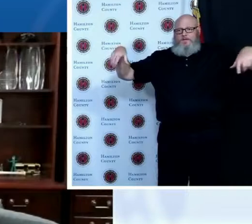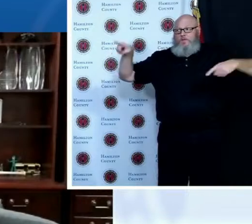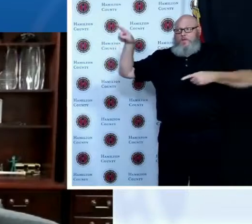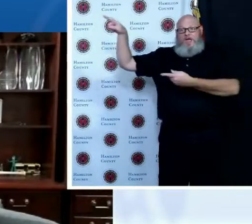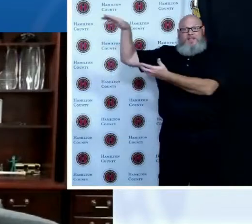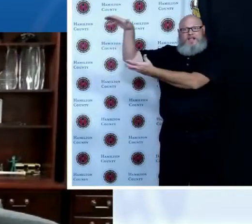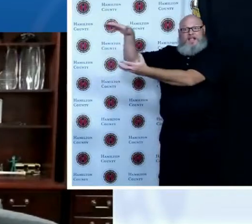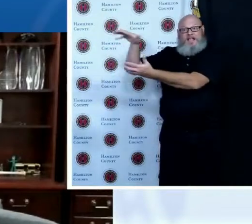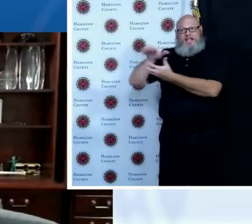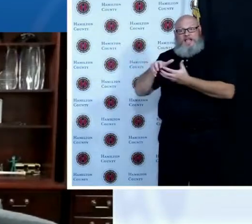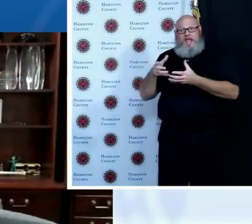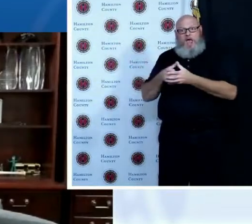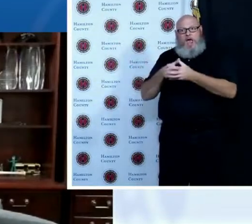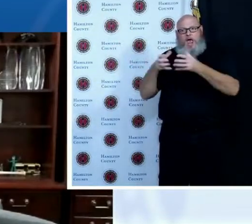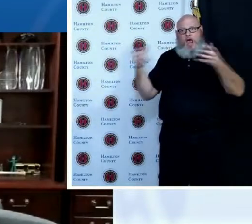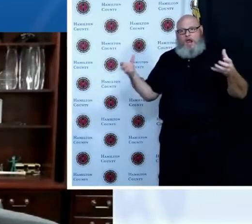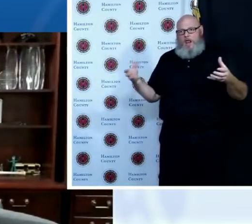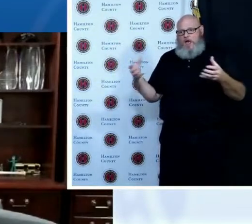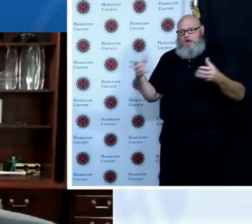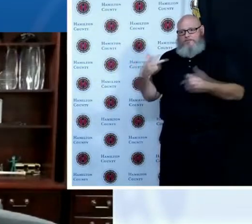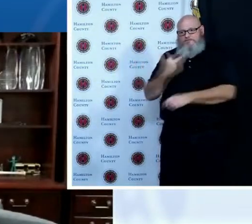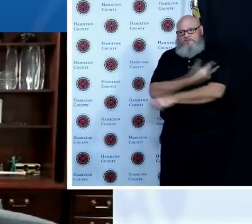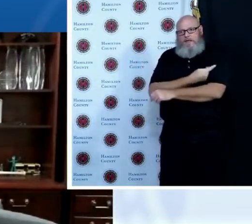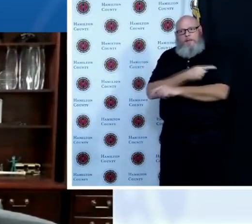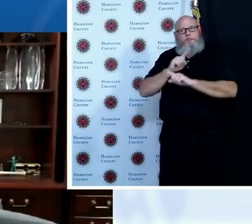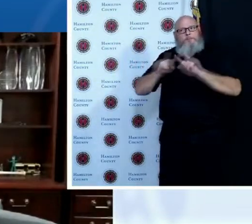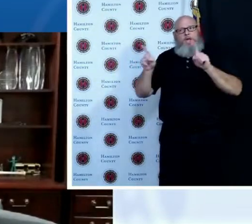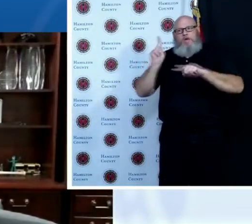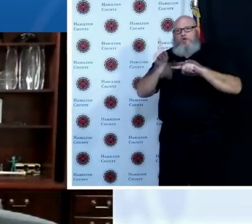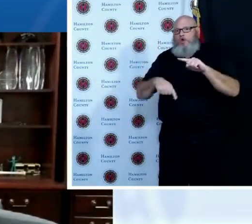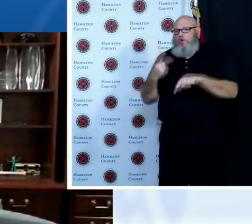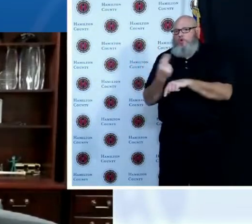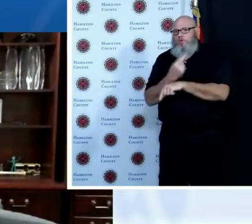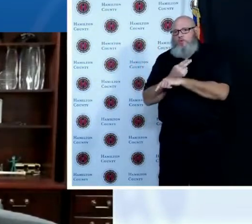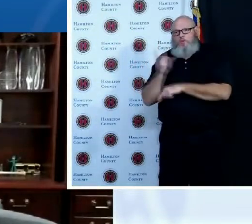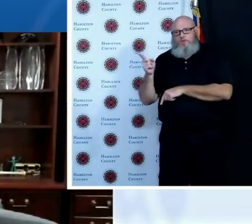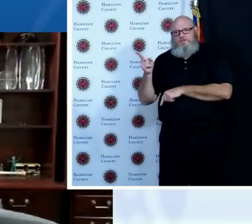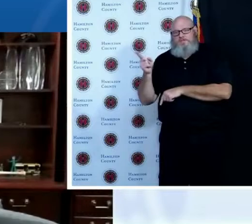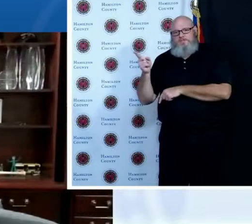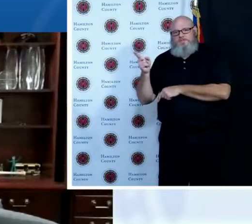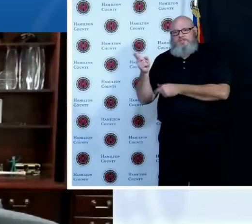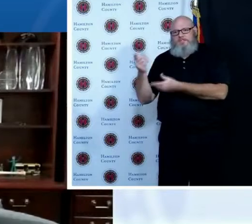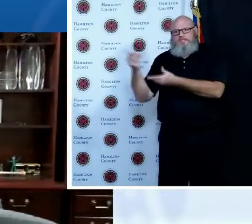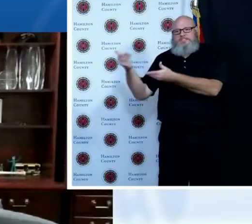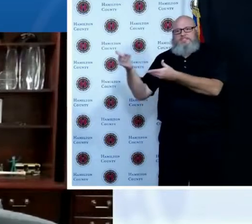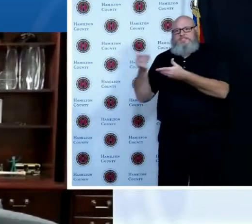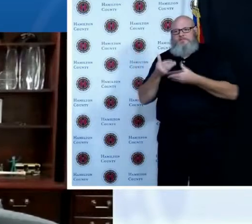and they got all those doses delivered so I think everybody's keenly aware about how valuable each